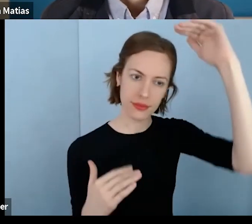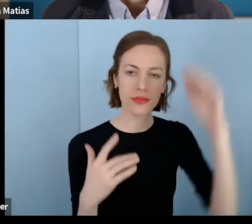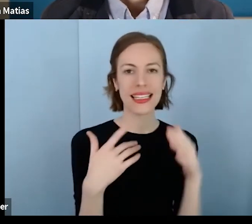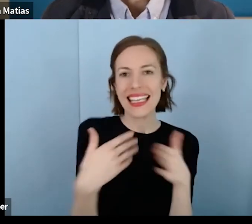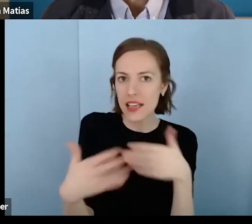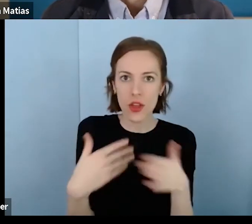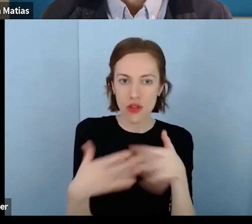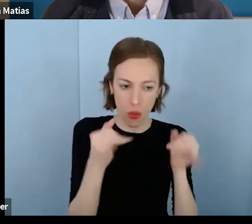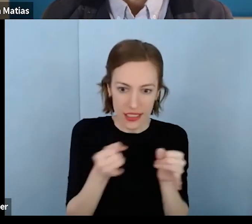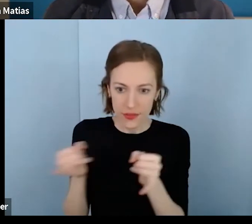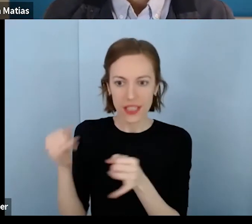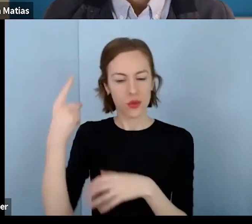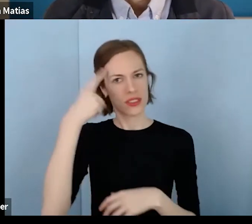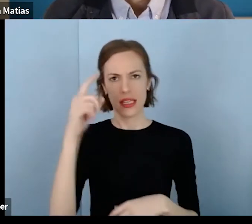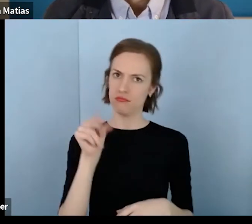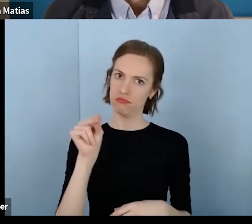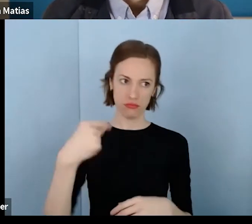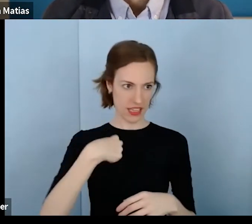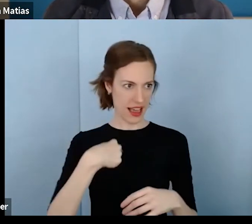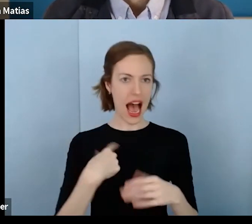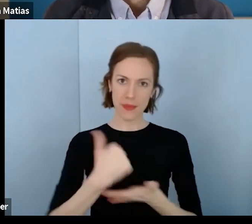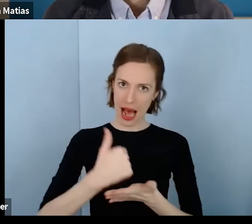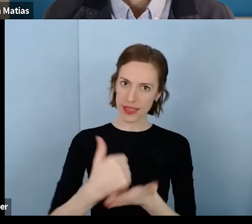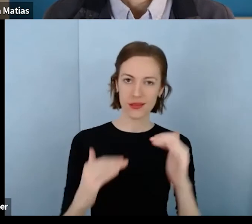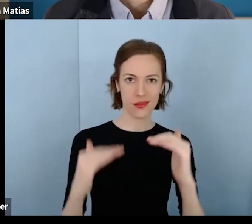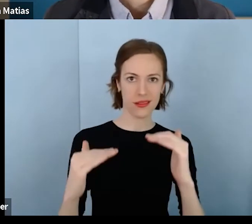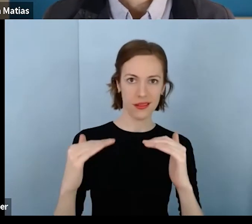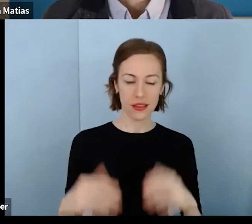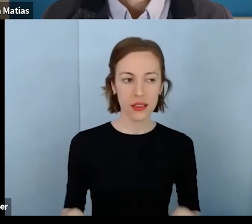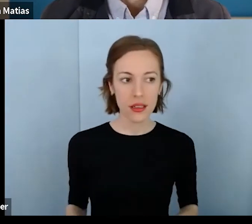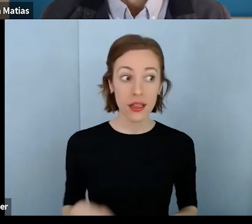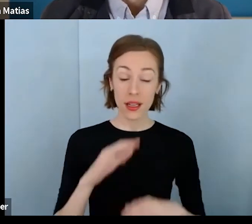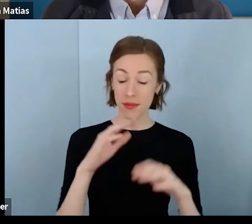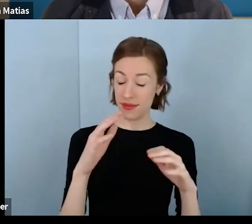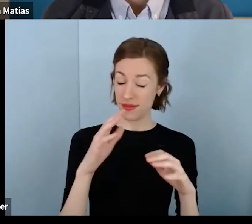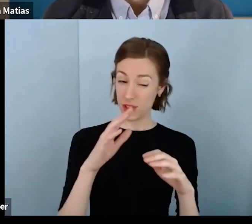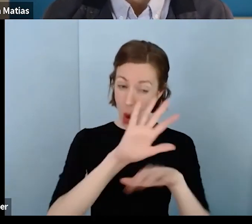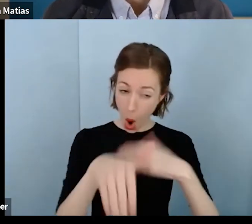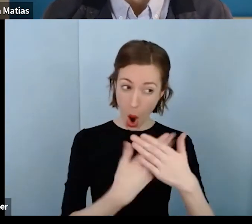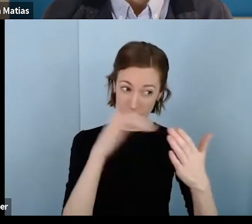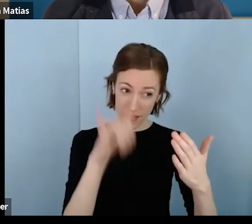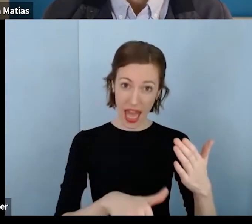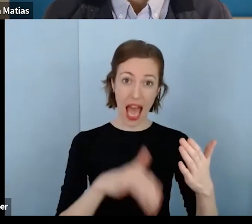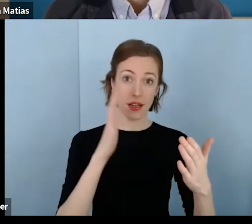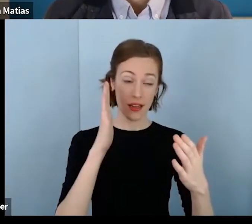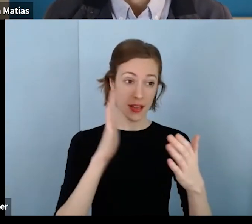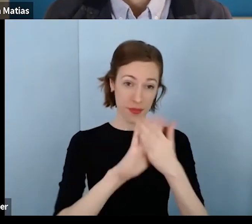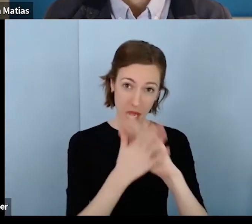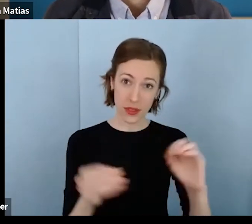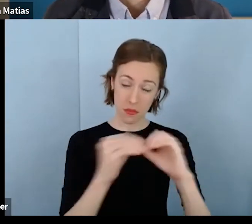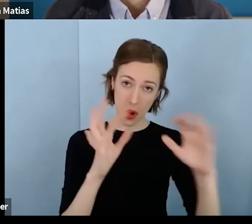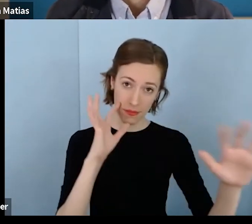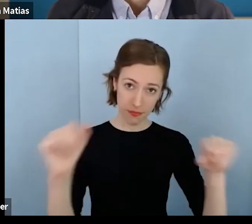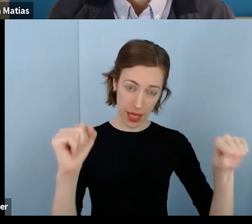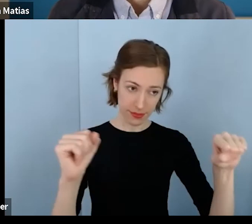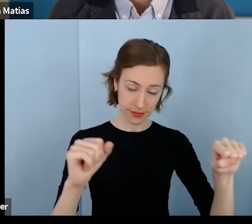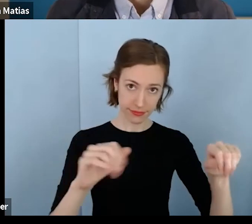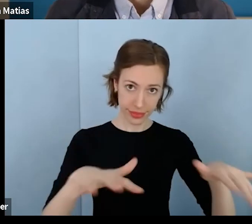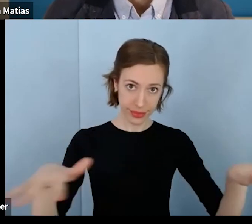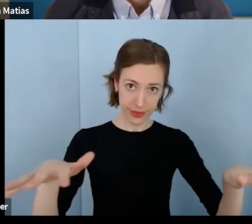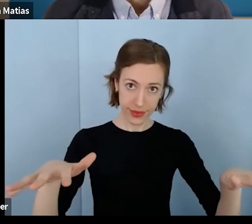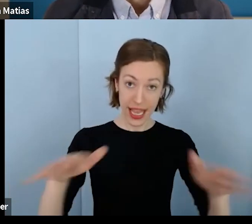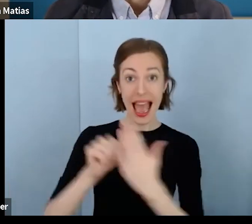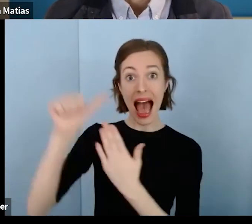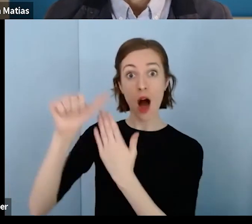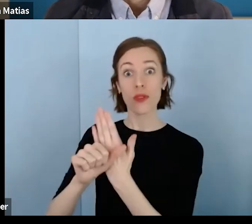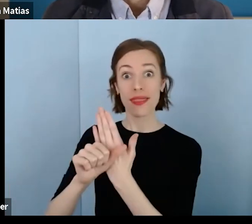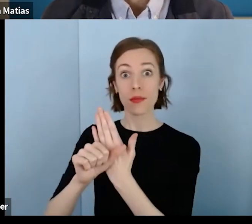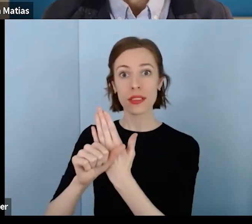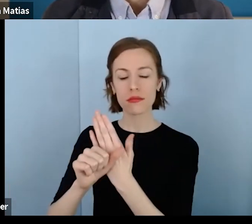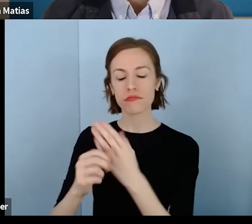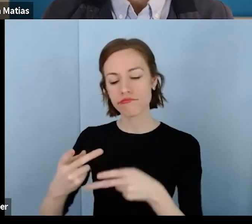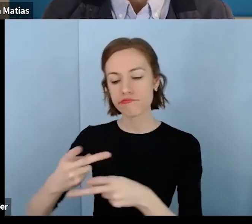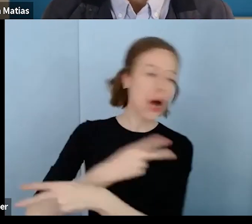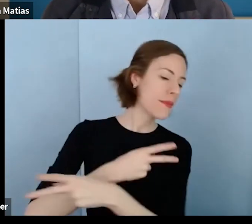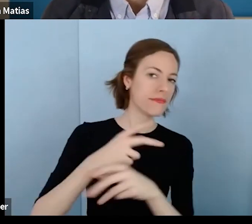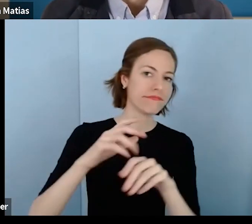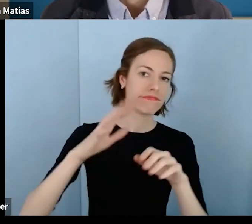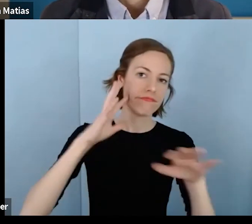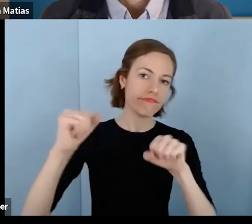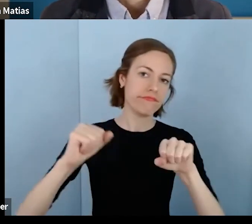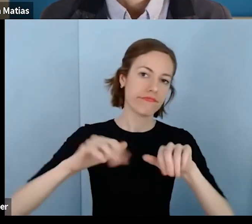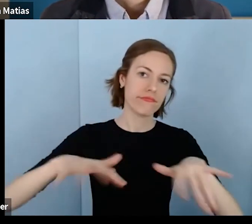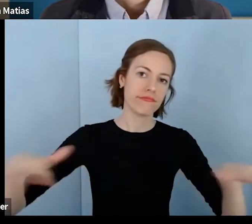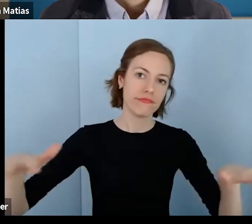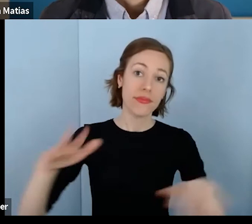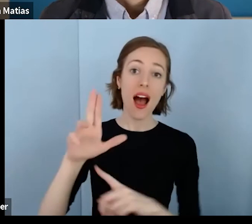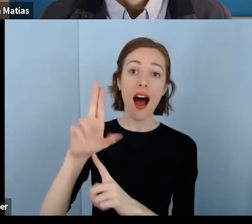and all those things right get interpreted and amplify by algorithms that unless they're designed very carefully can just give us more of the same.